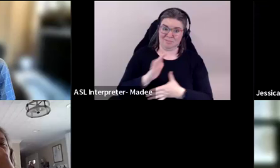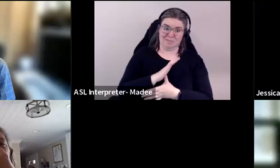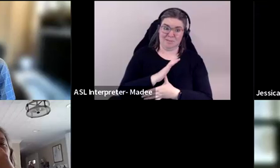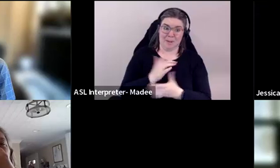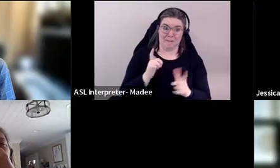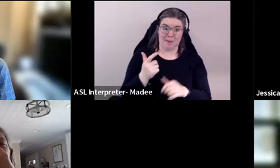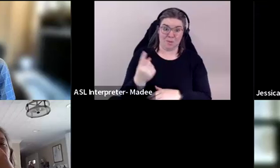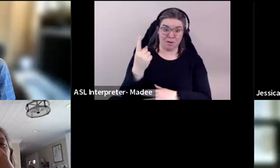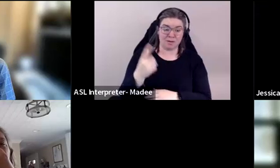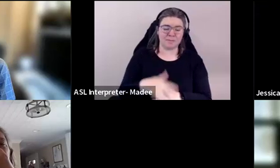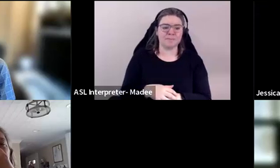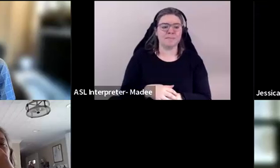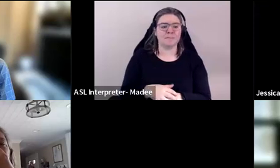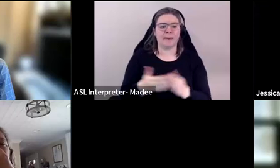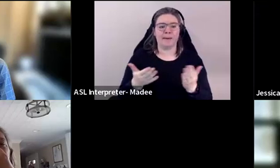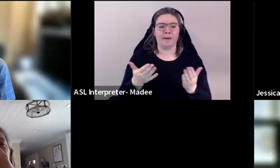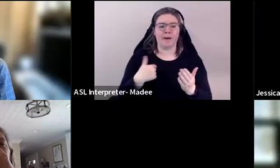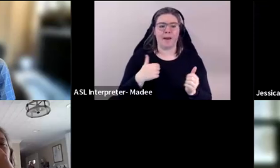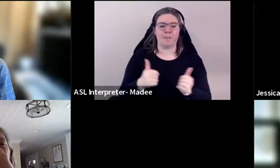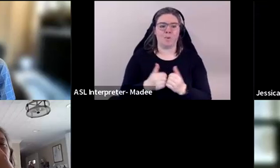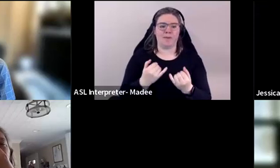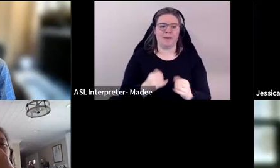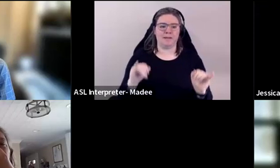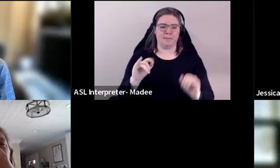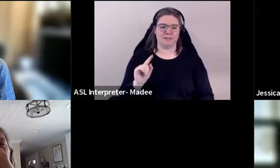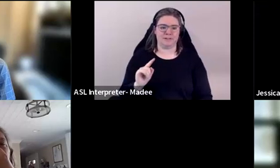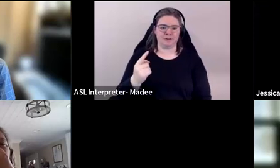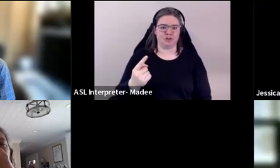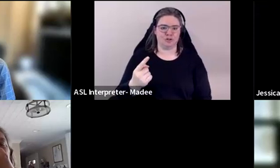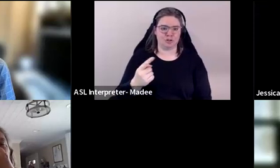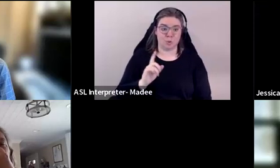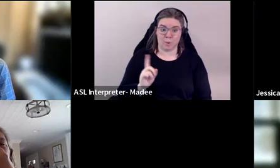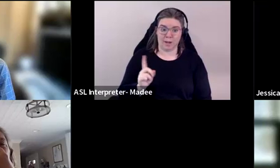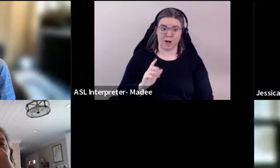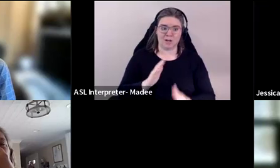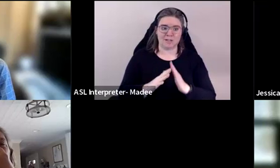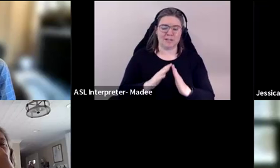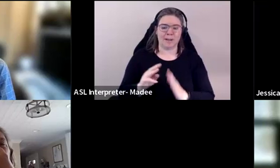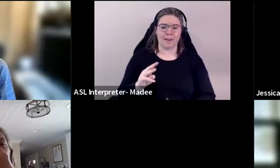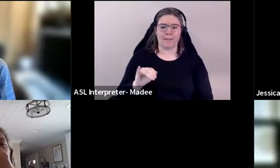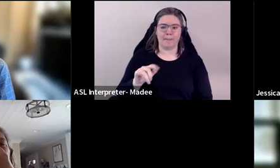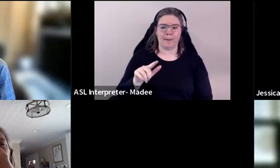Rebecca Rabatin, she/her, Independence First: here I I'm with independence 1st in we're in the city of Milwaukee and